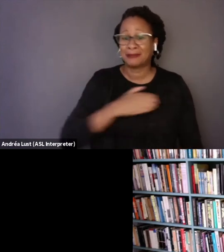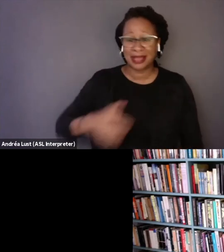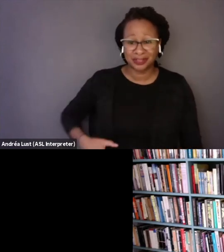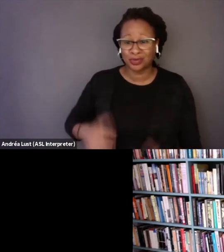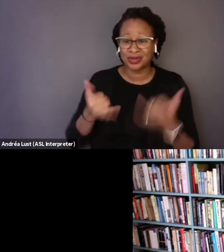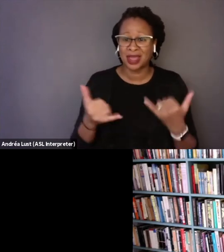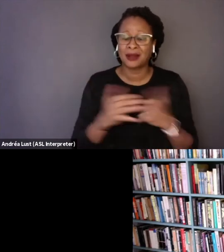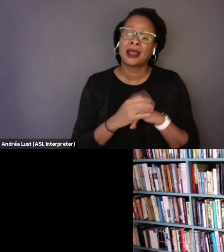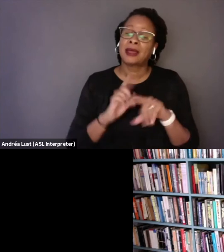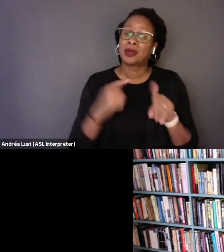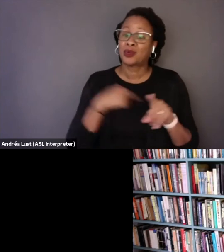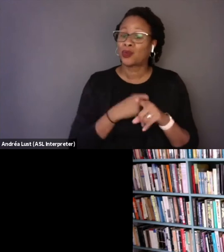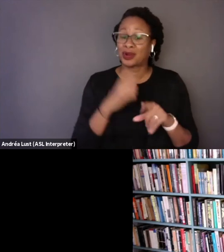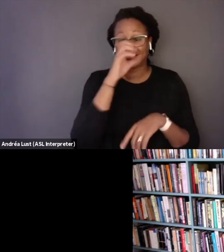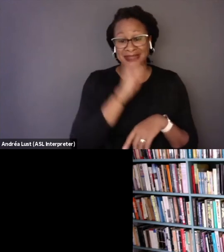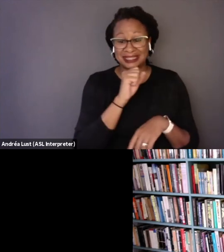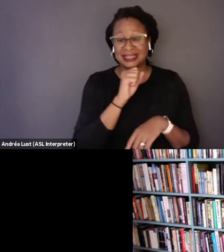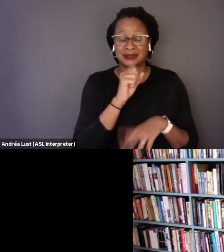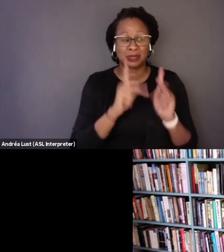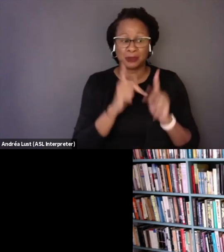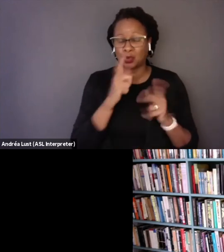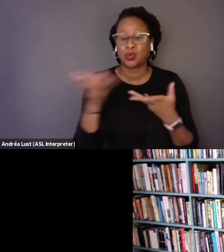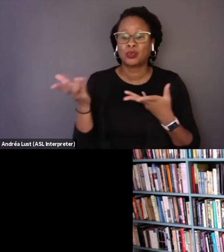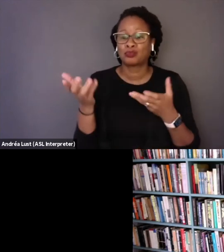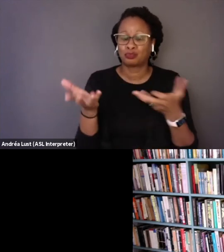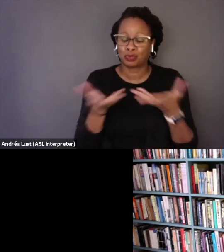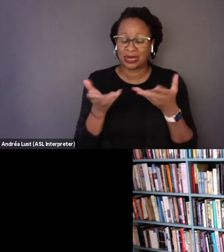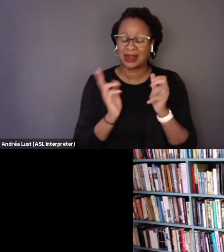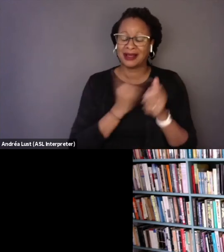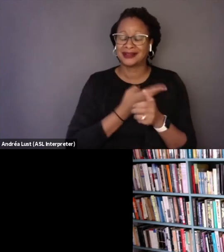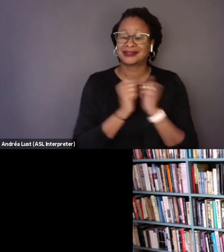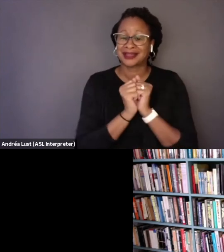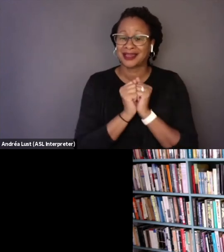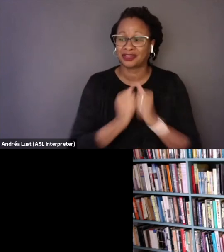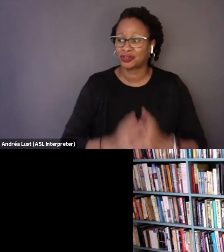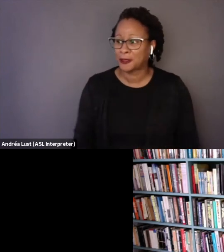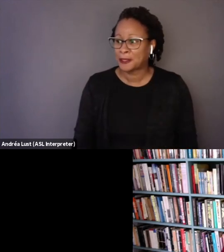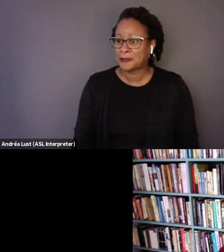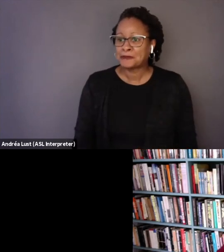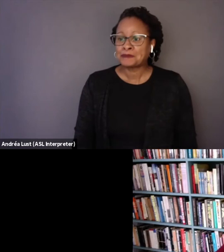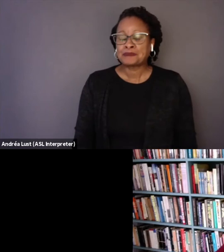but we are lacking in those figures who bring us together. And part of what I think the documentary gets across